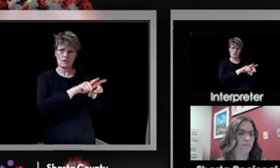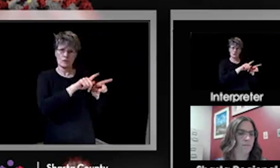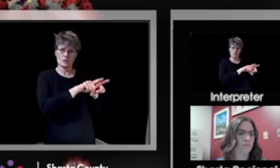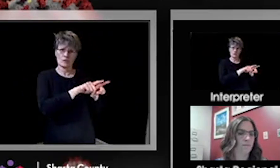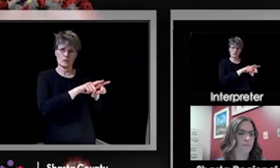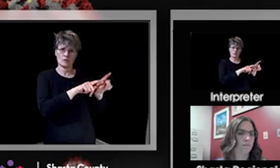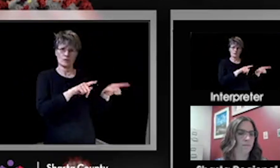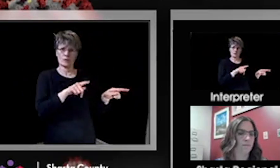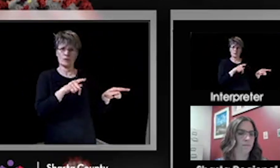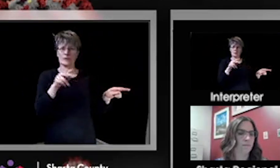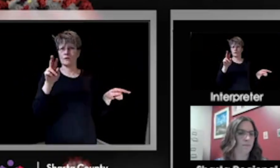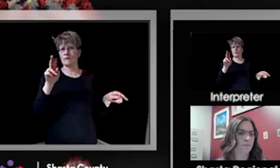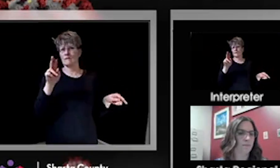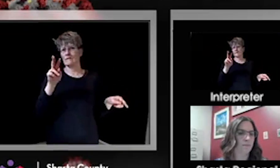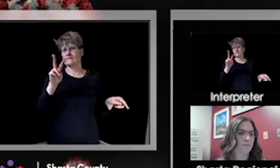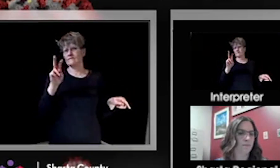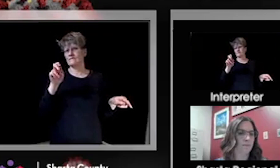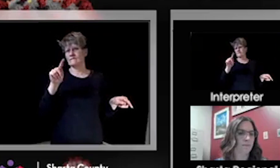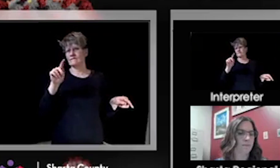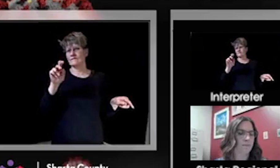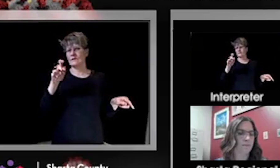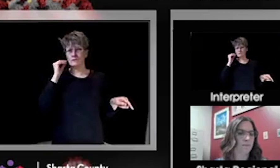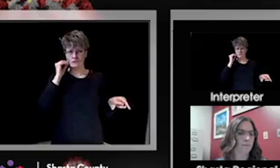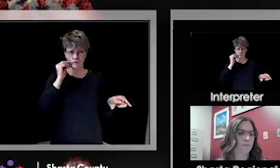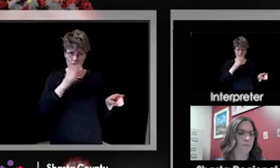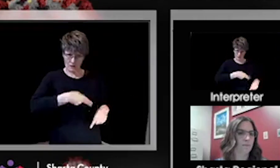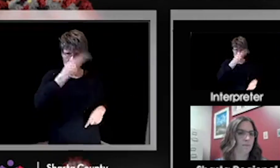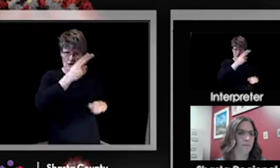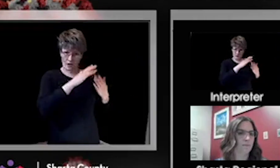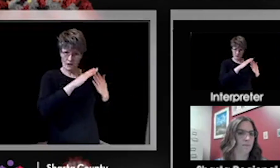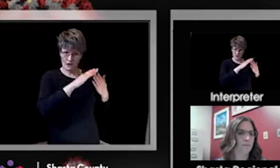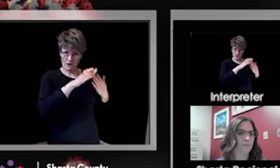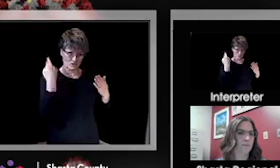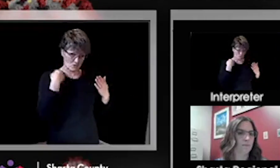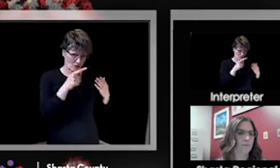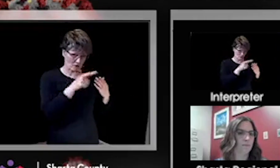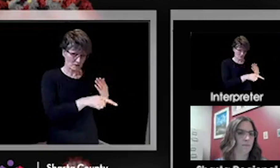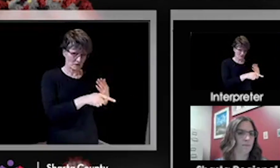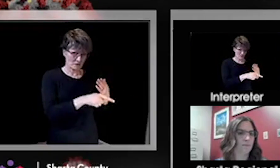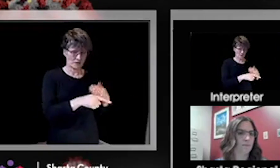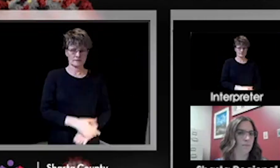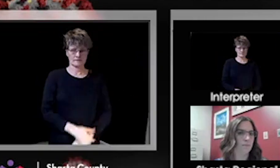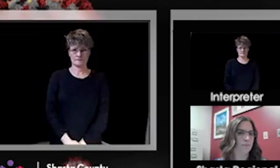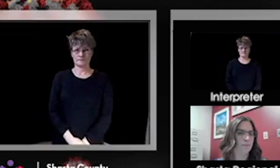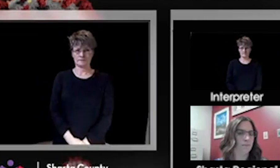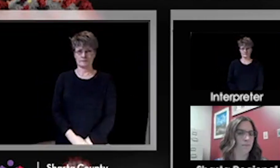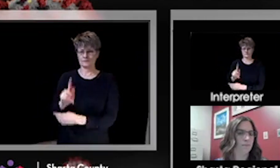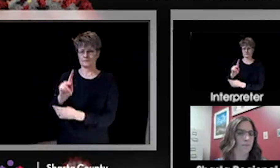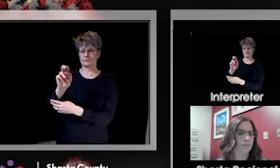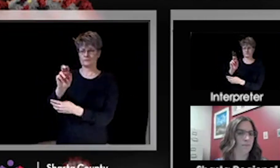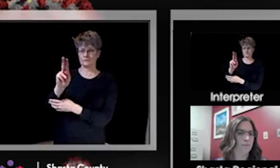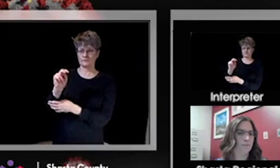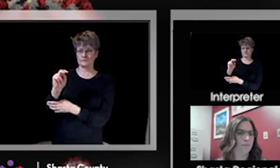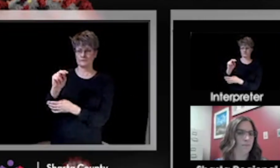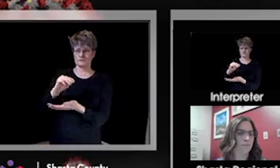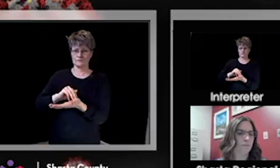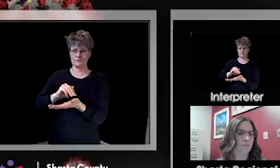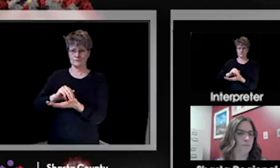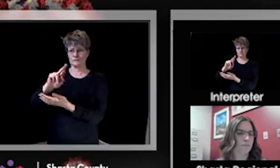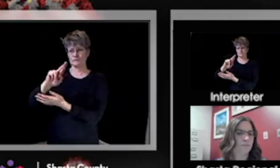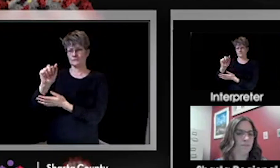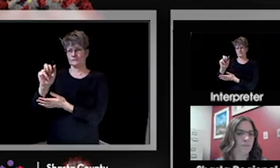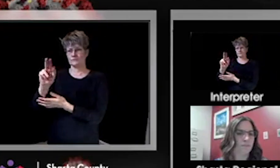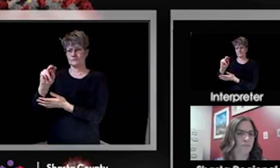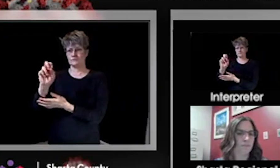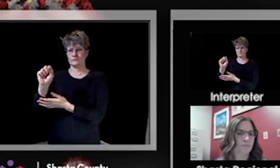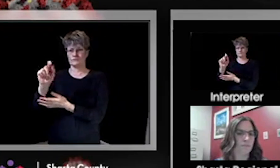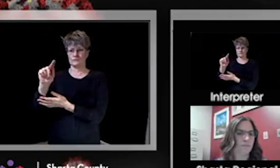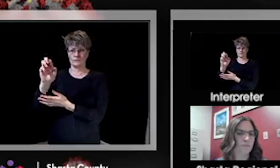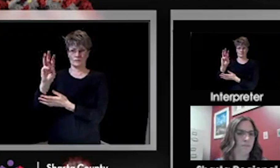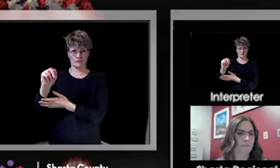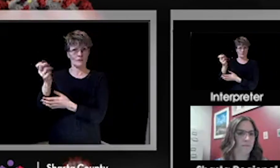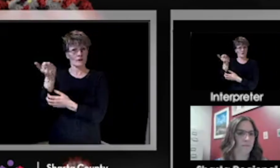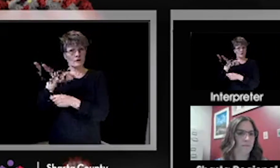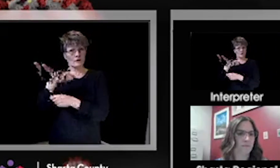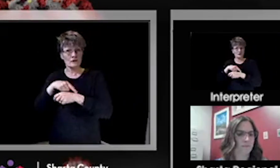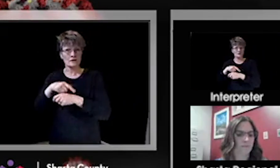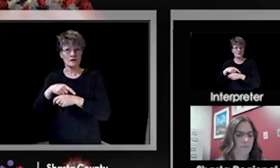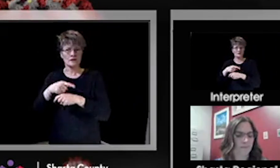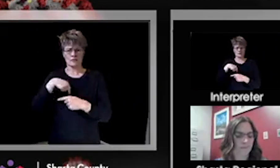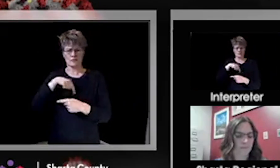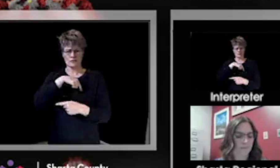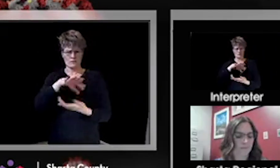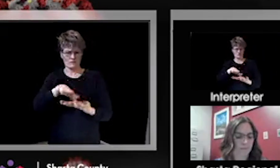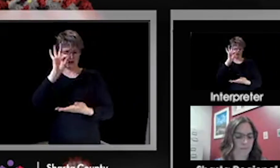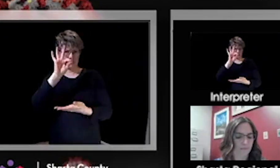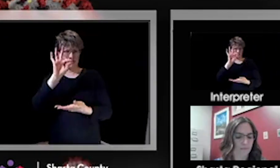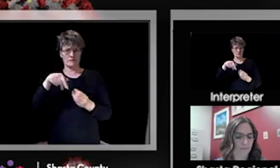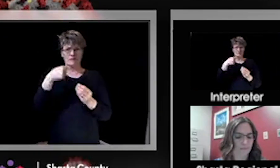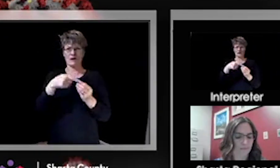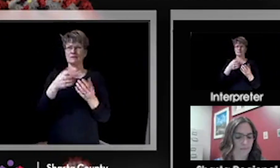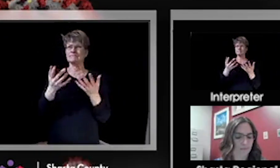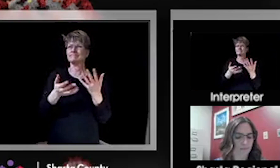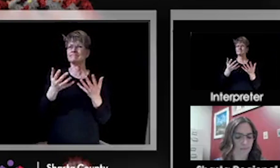Anytime we have any connection of a case or a contact, even before or after the period